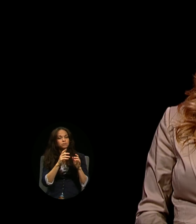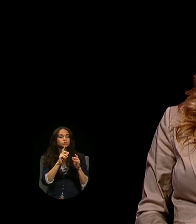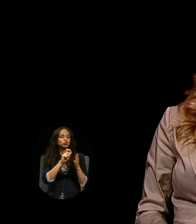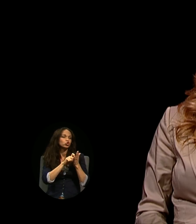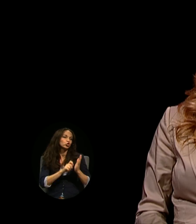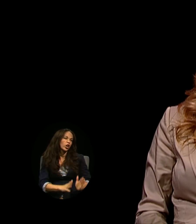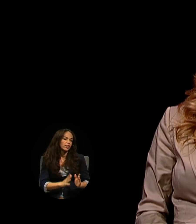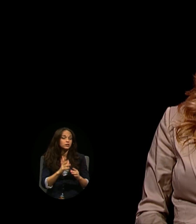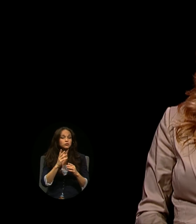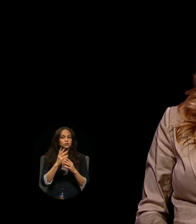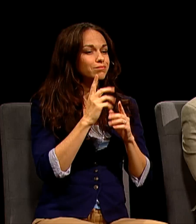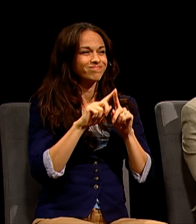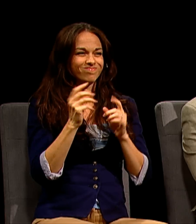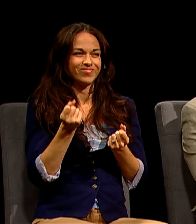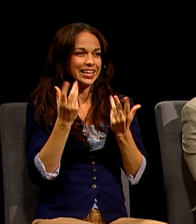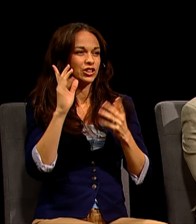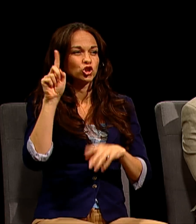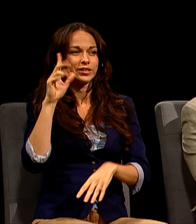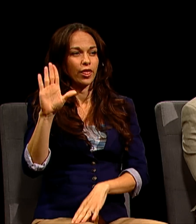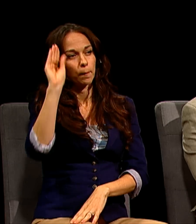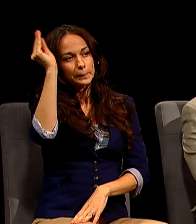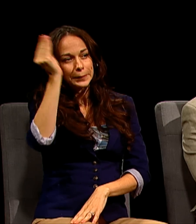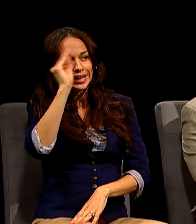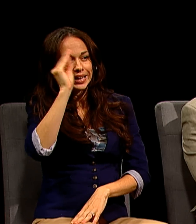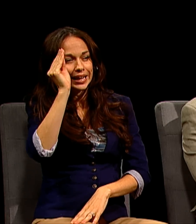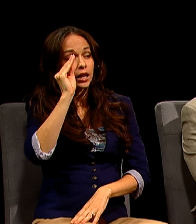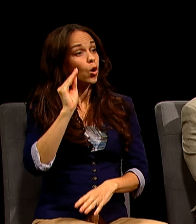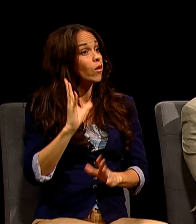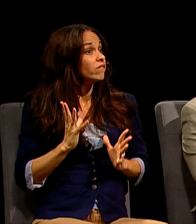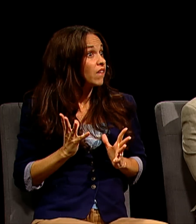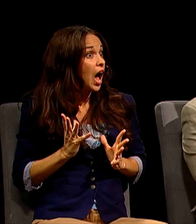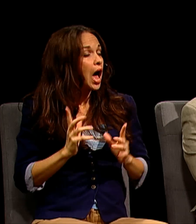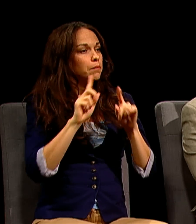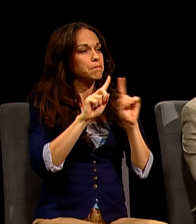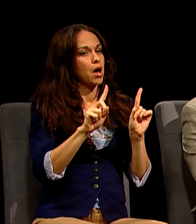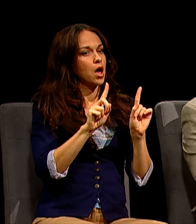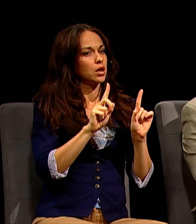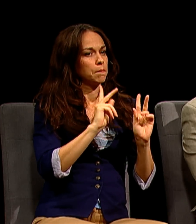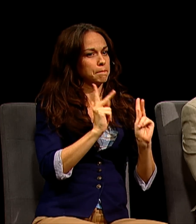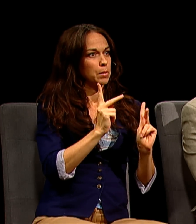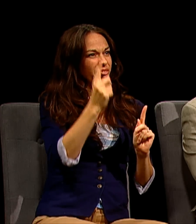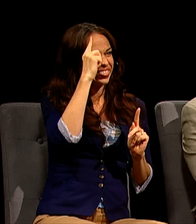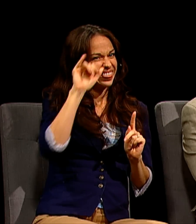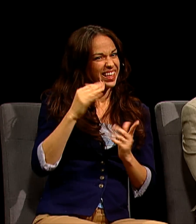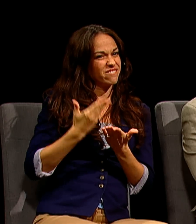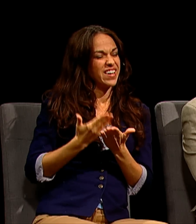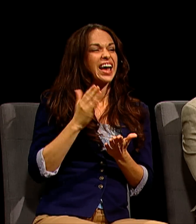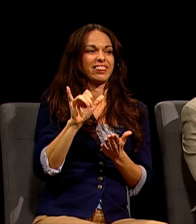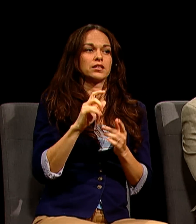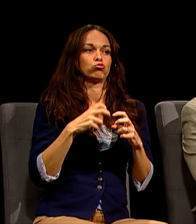I get concerned when people look at that and say that's fact.